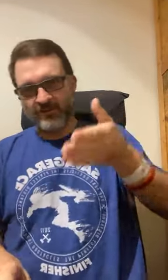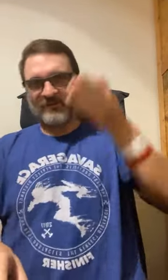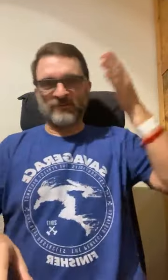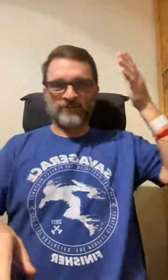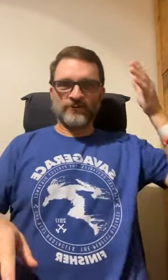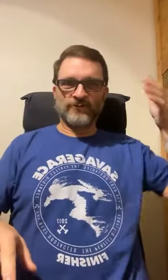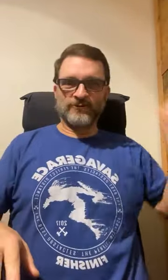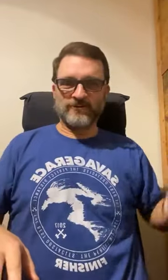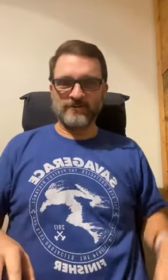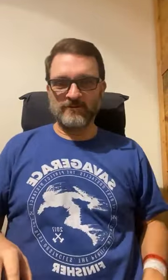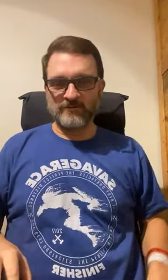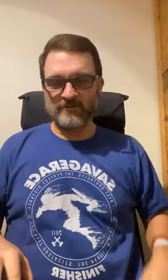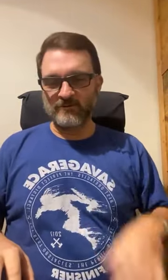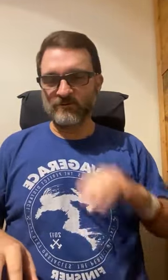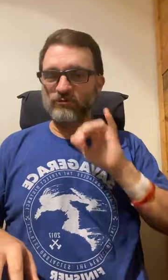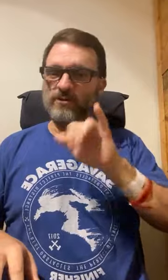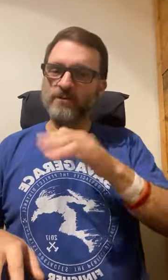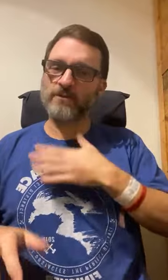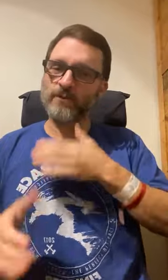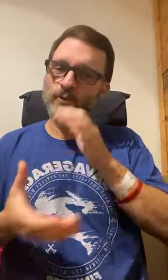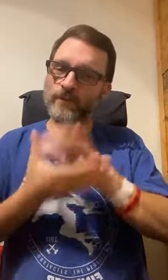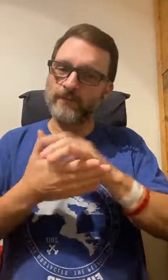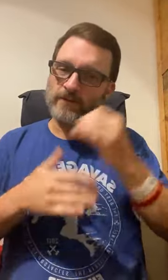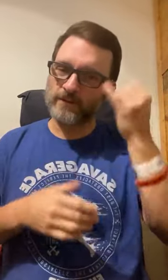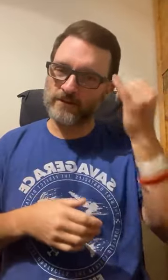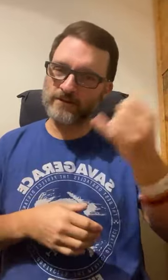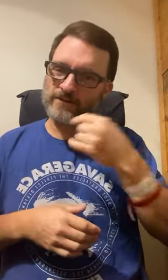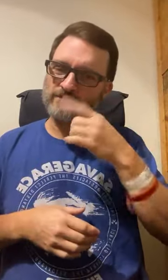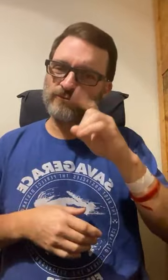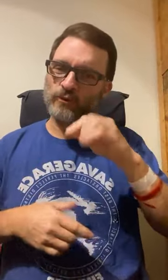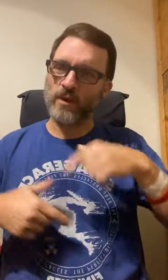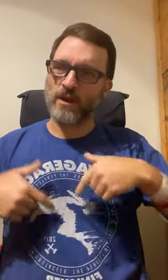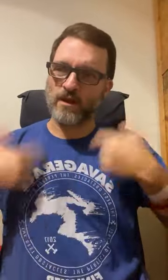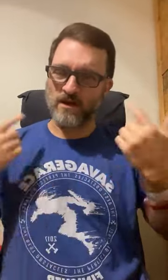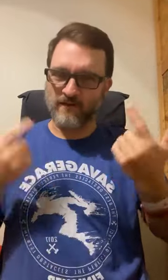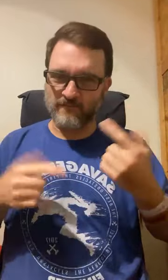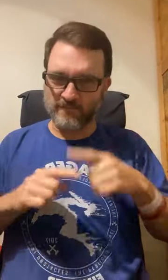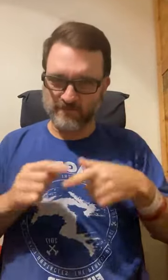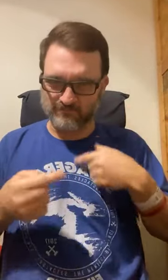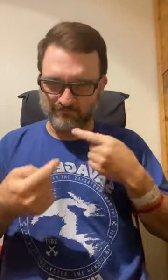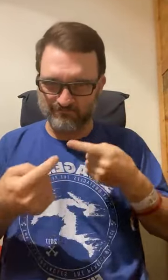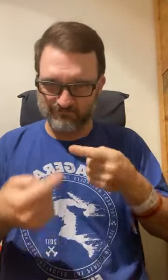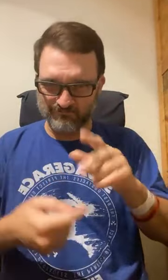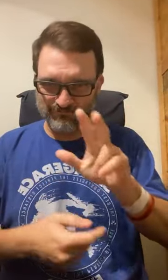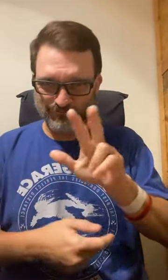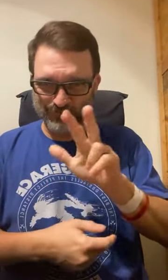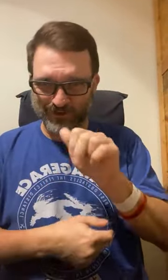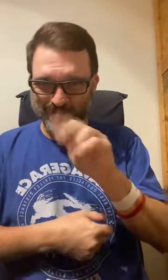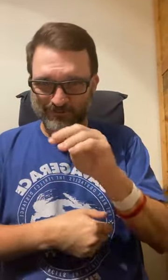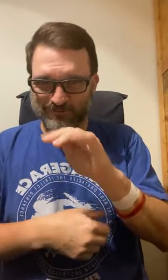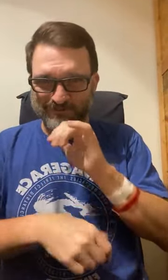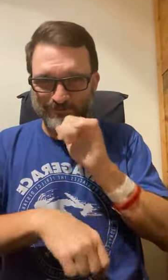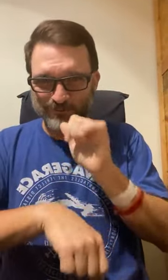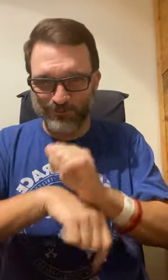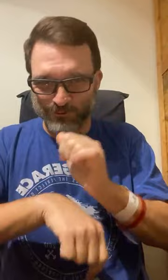That's my wife's idea to do Live video. When I was struggling with it at 3 AM and it wasn't working.